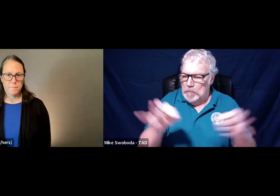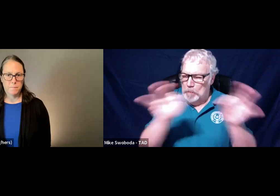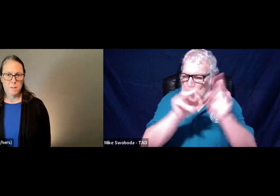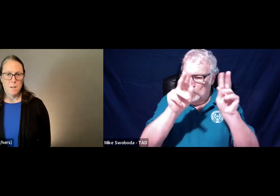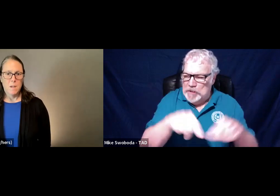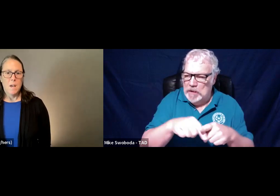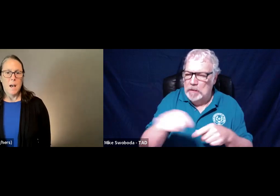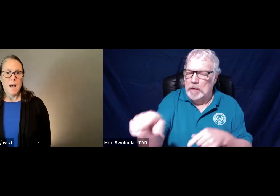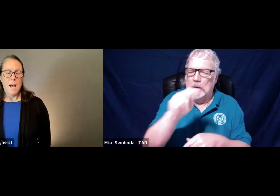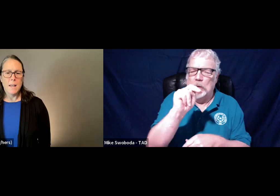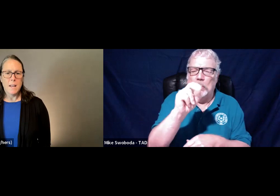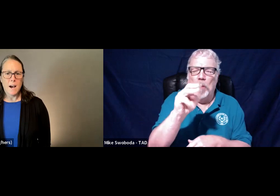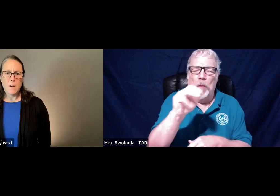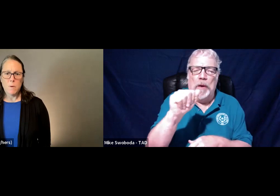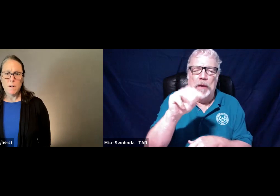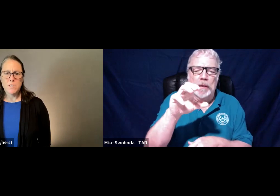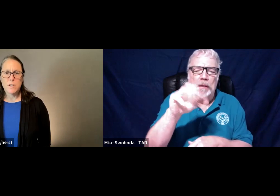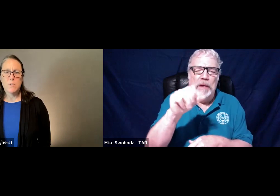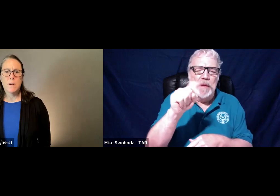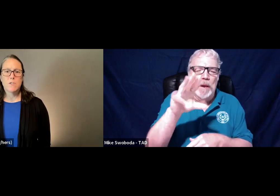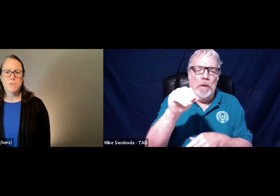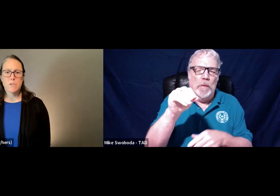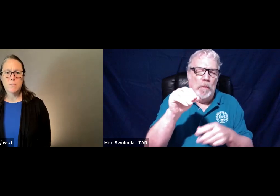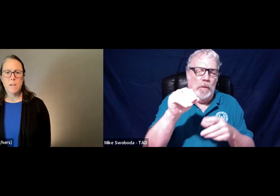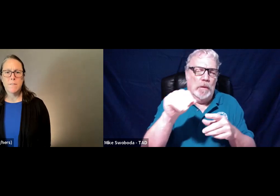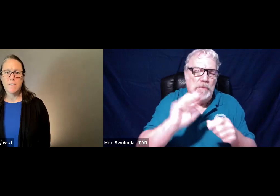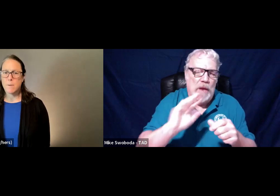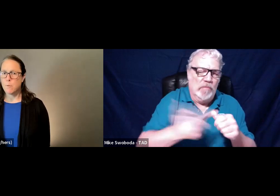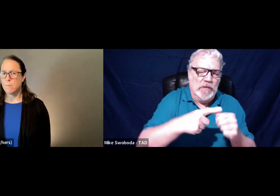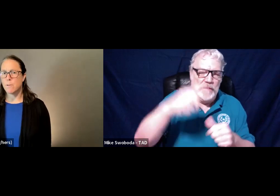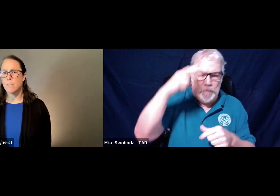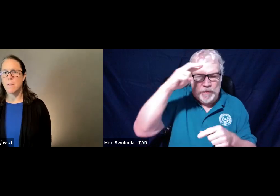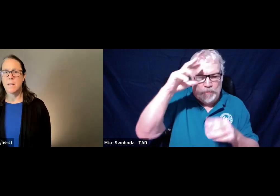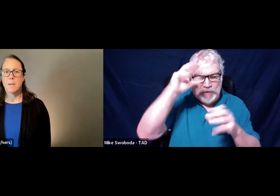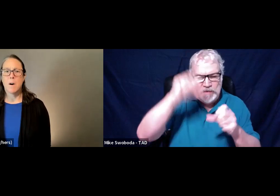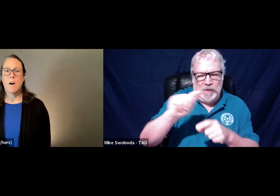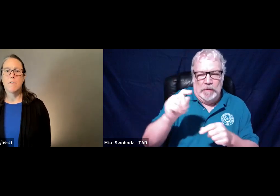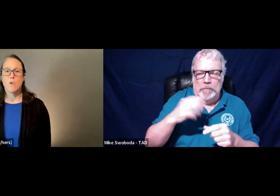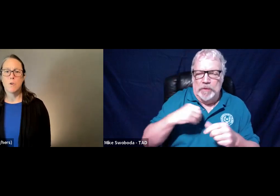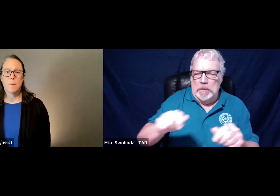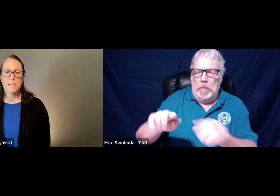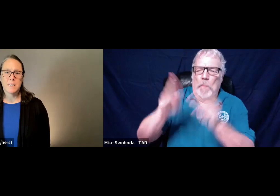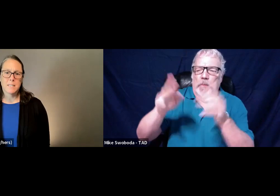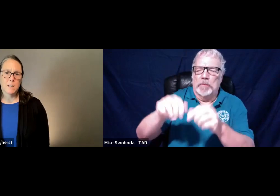is Mike Swoboda. I am the president of the Texas Association for the